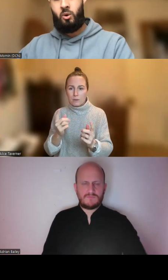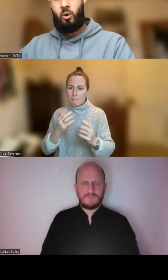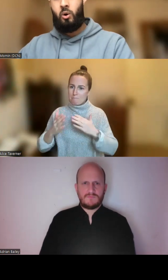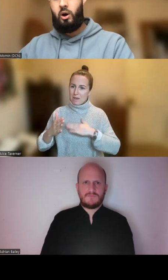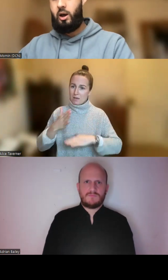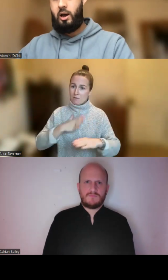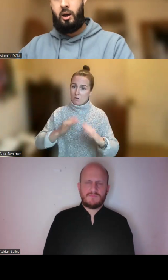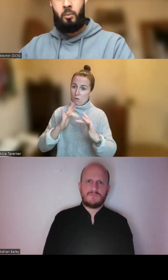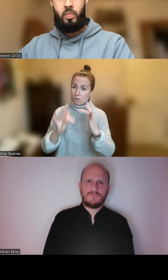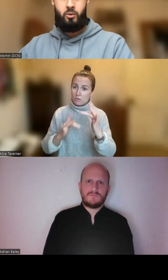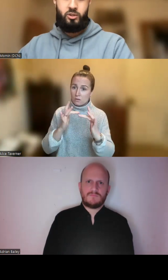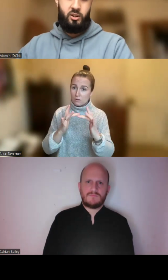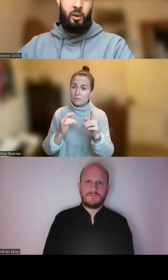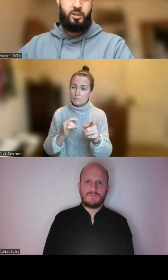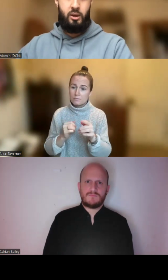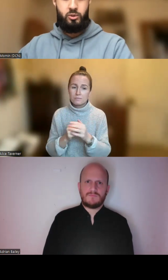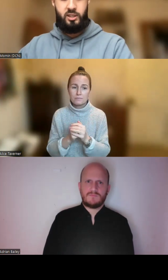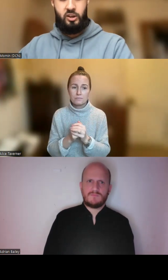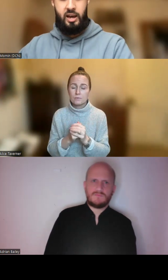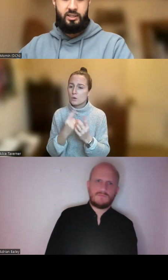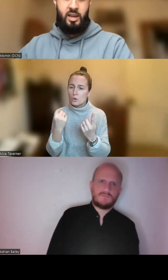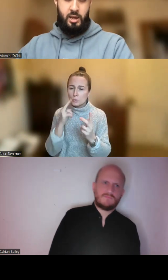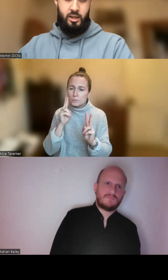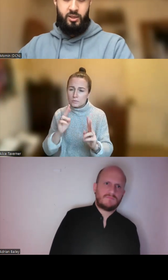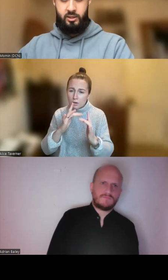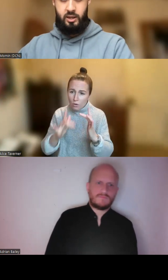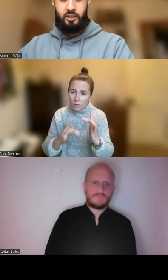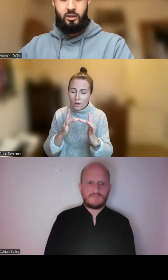your website, who's seen your ads, and things like that.